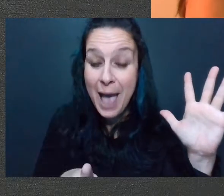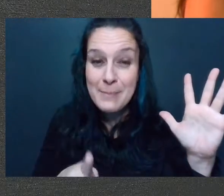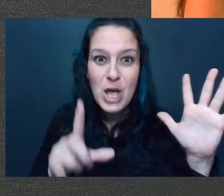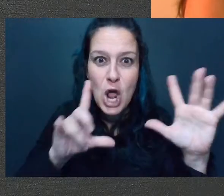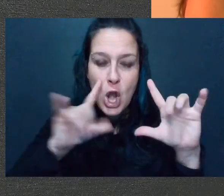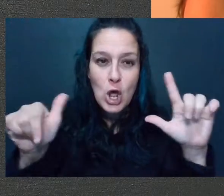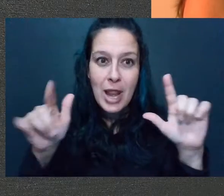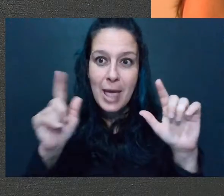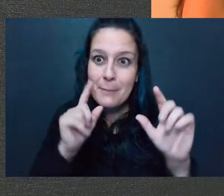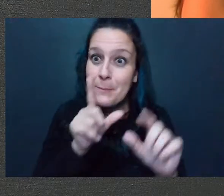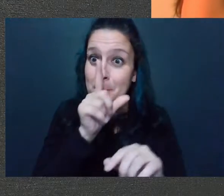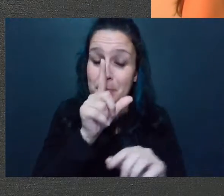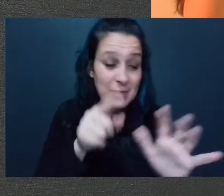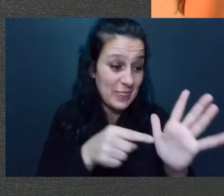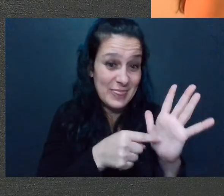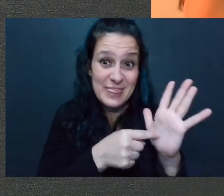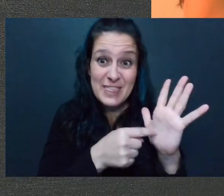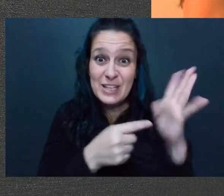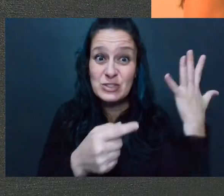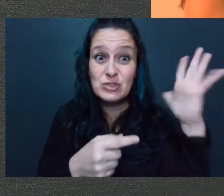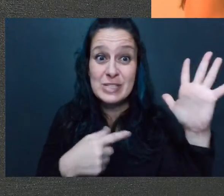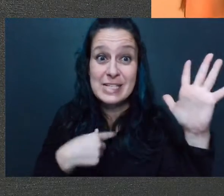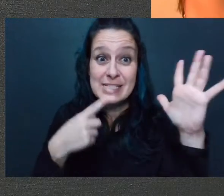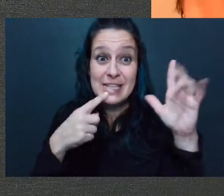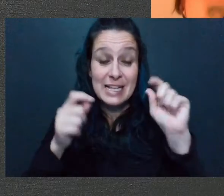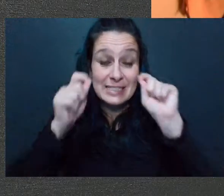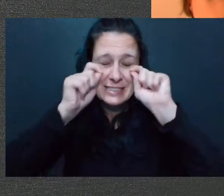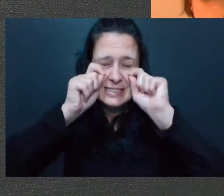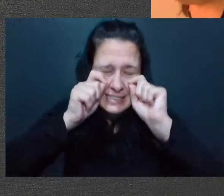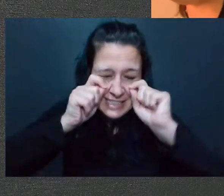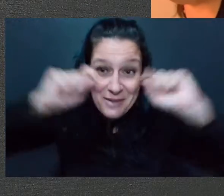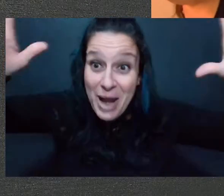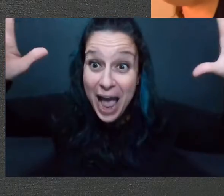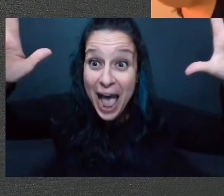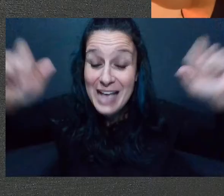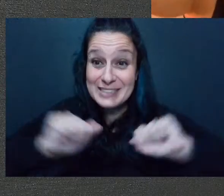it looks like the tree yelled surprise!"